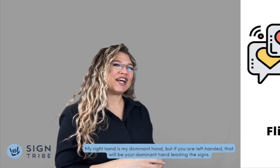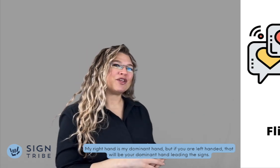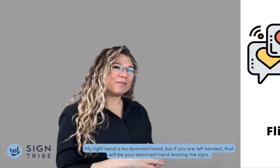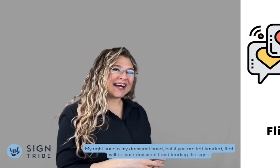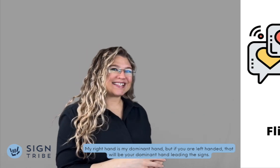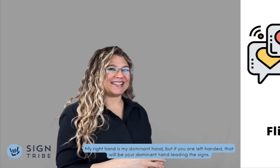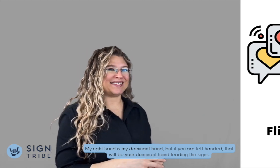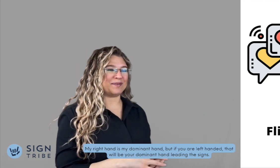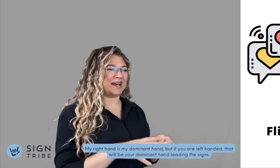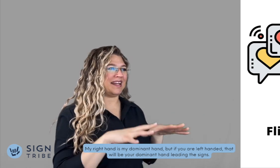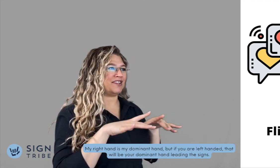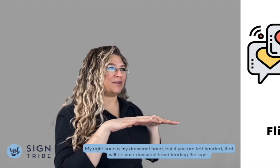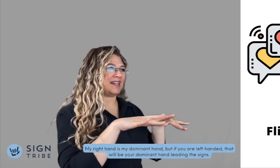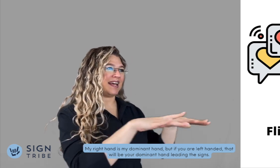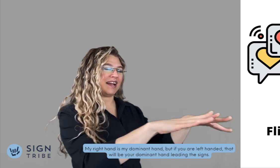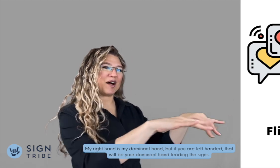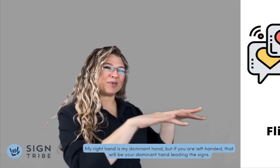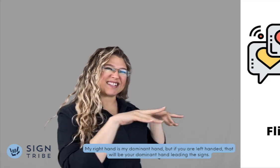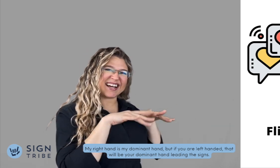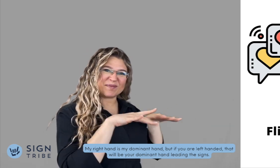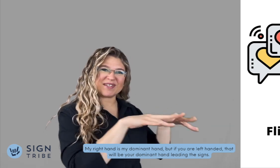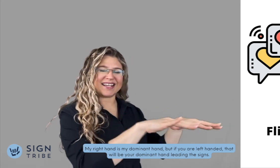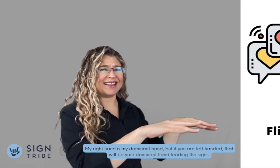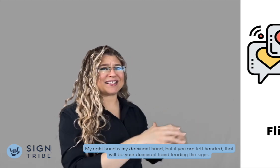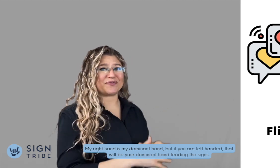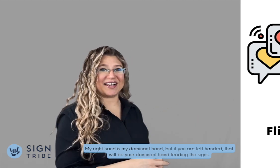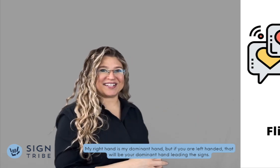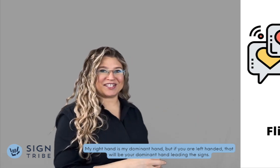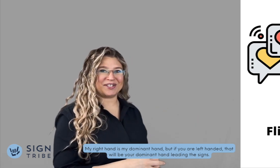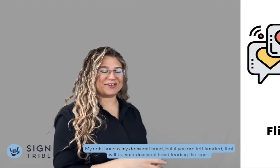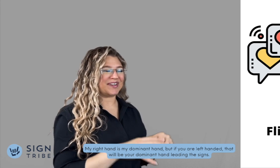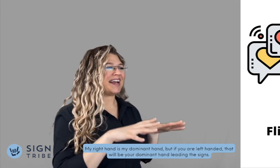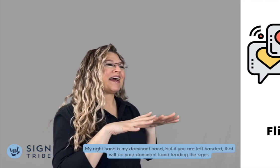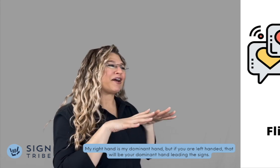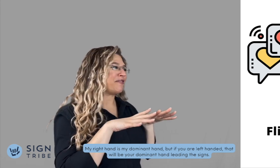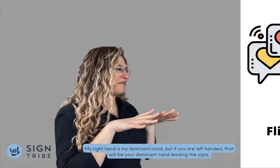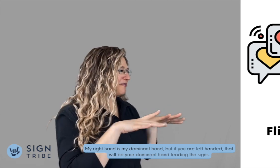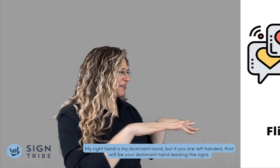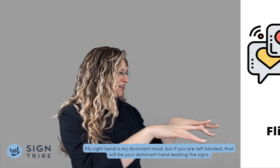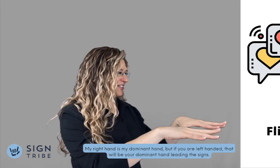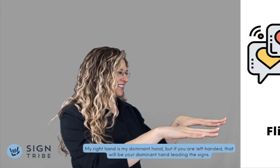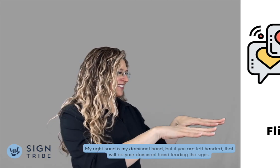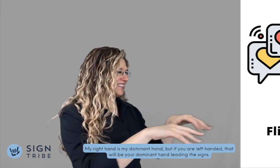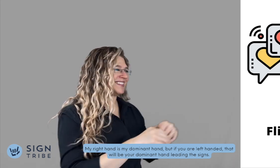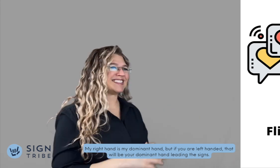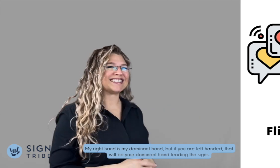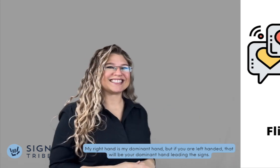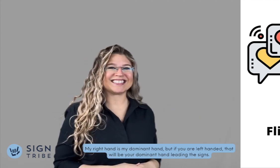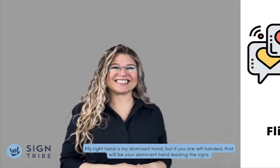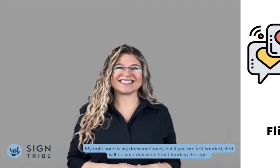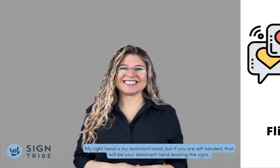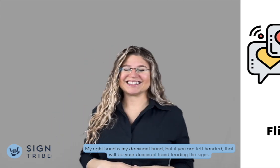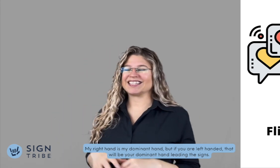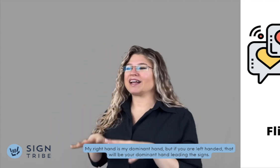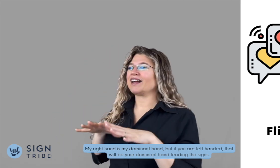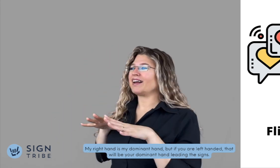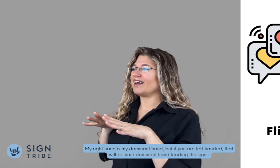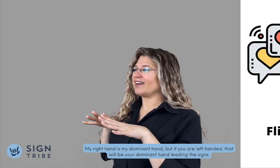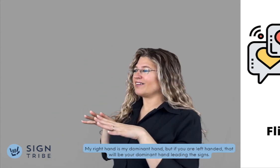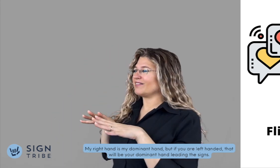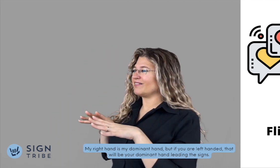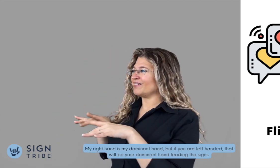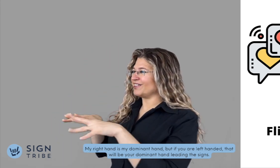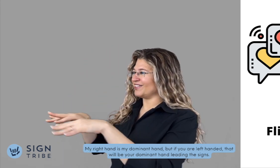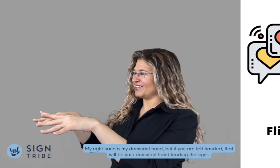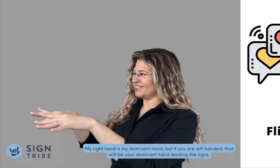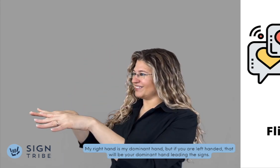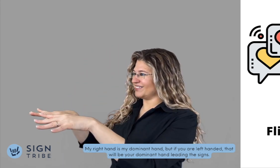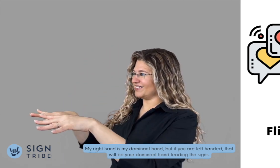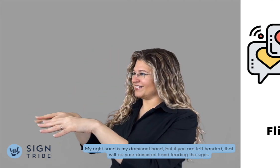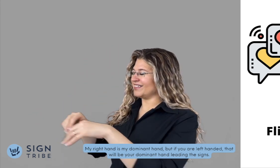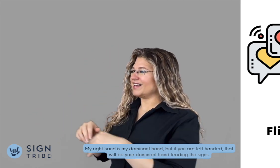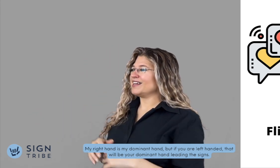You might see somebody doing that a couple times and that's fine too.